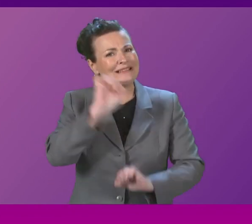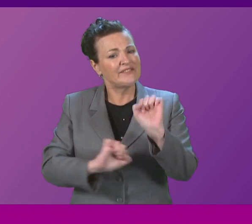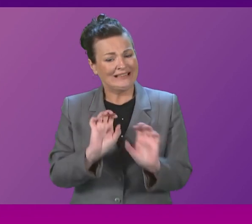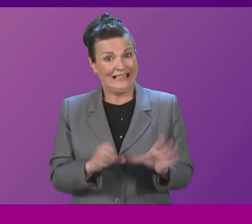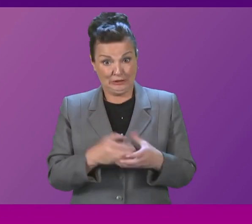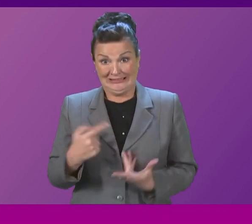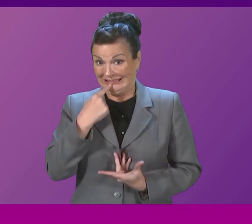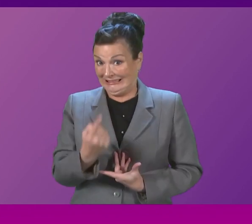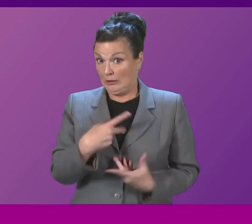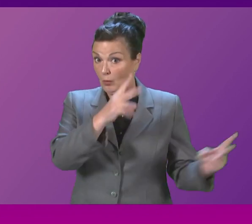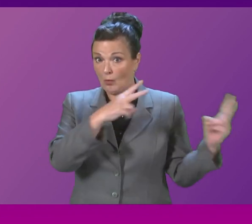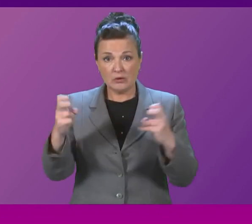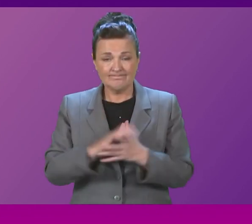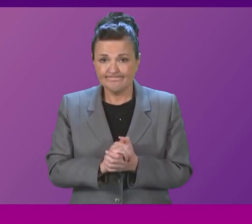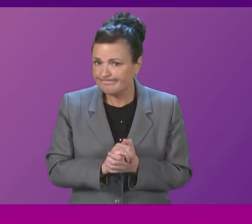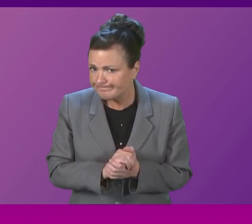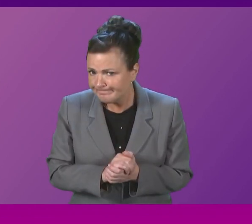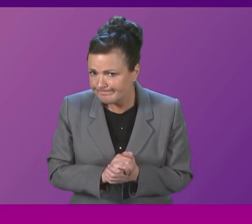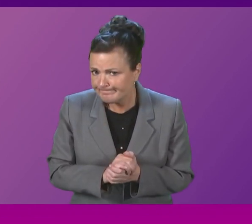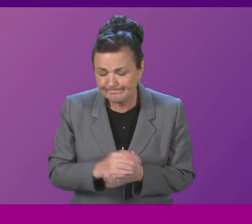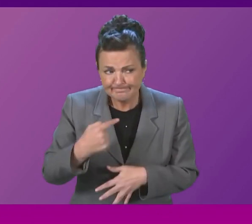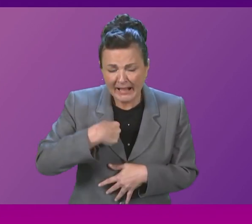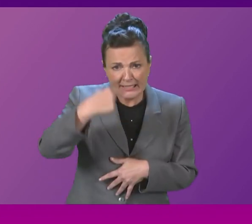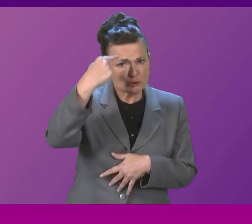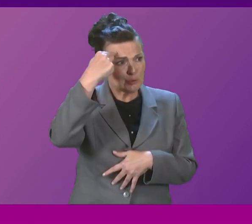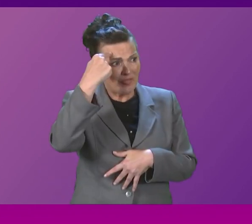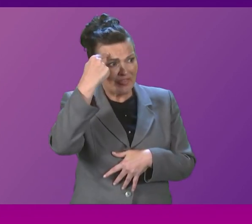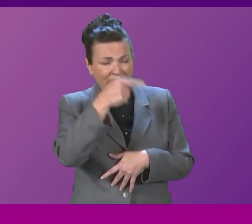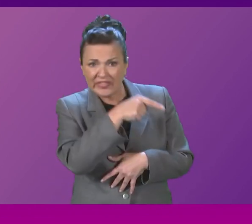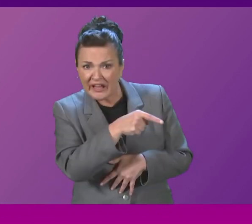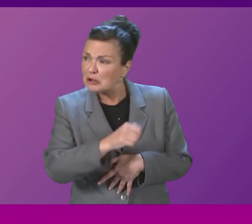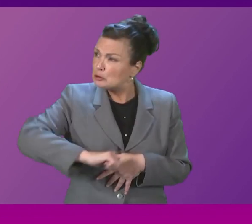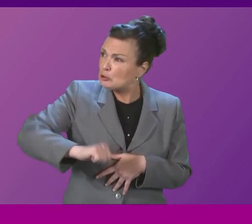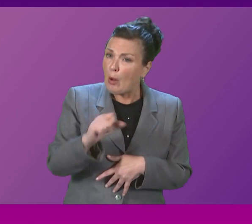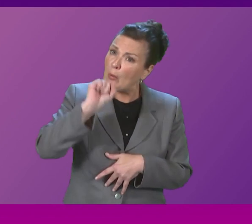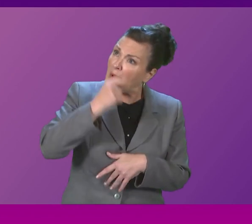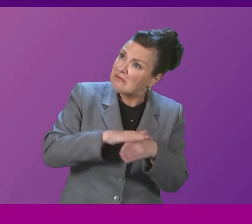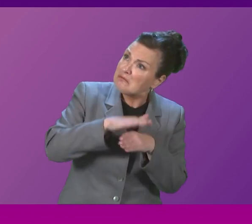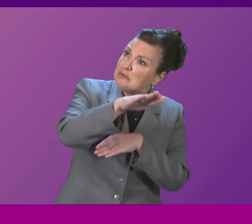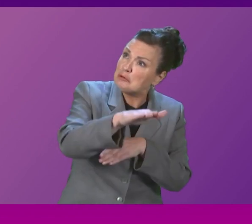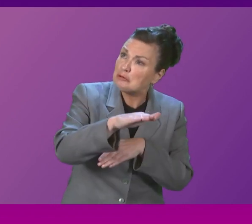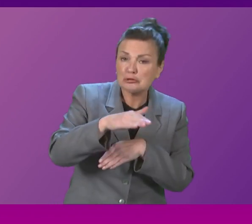“I don’t see a future for a Scottish warship building industry in an independent Scotland.”